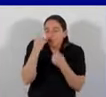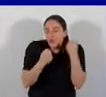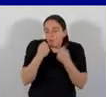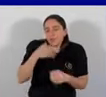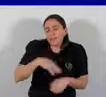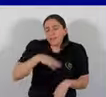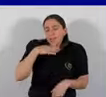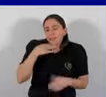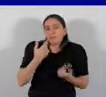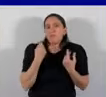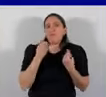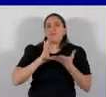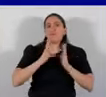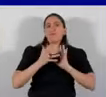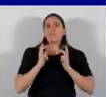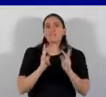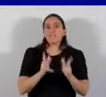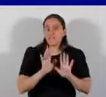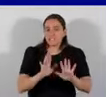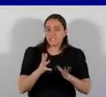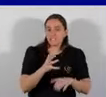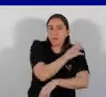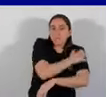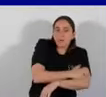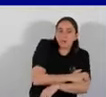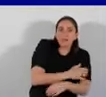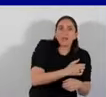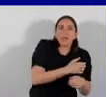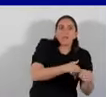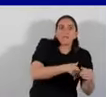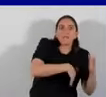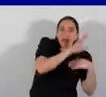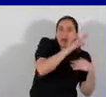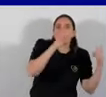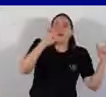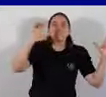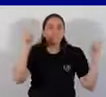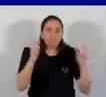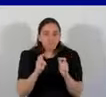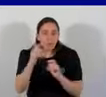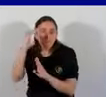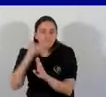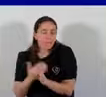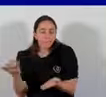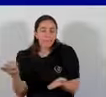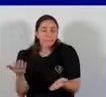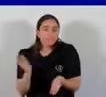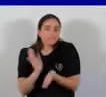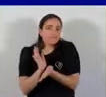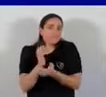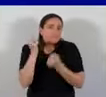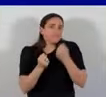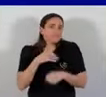That is, you just have to be an economist To say something like that